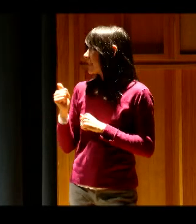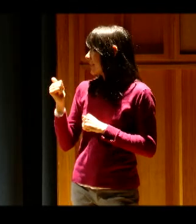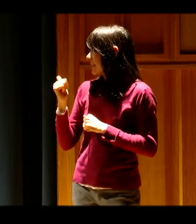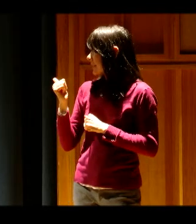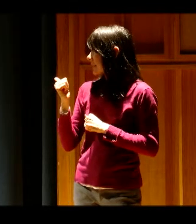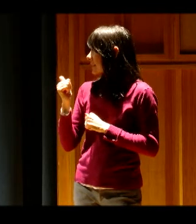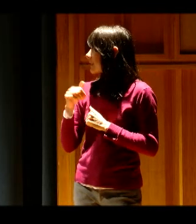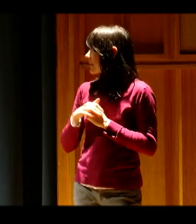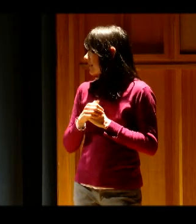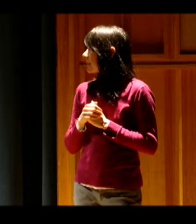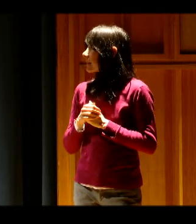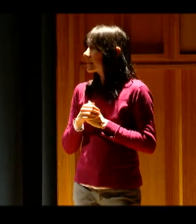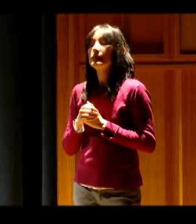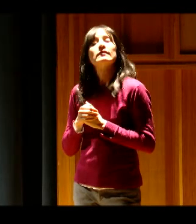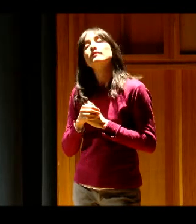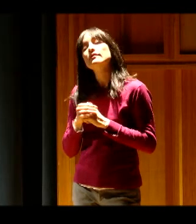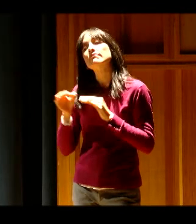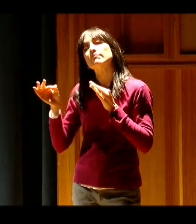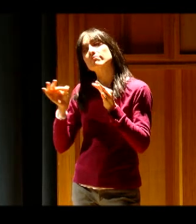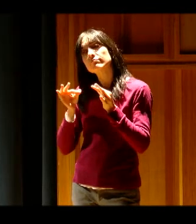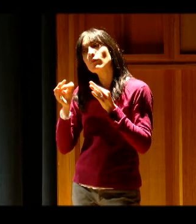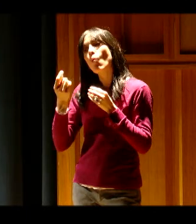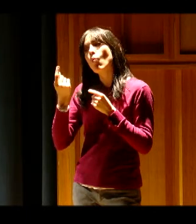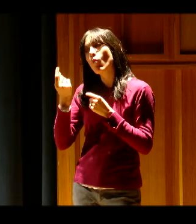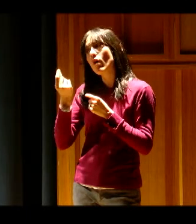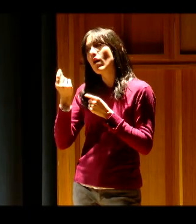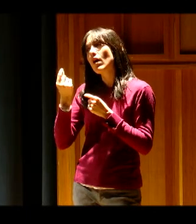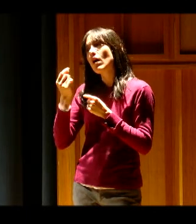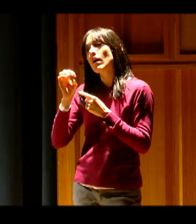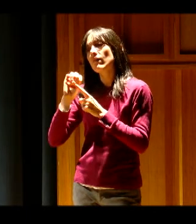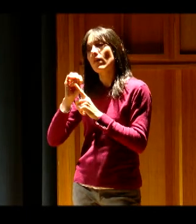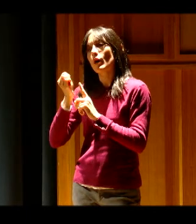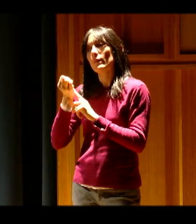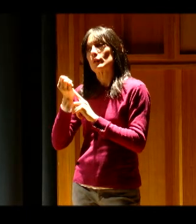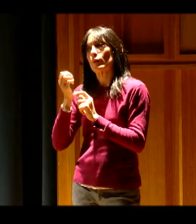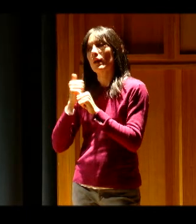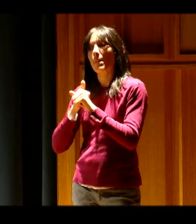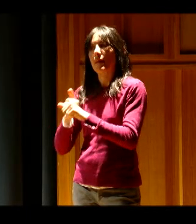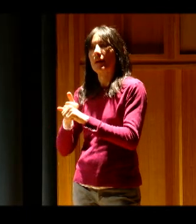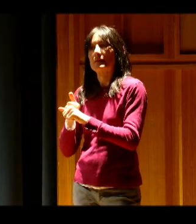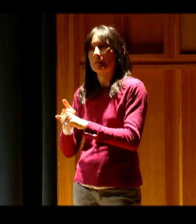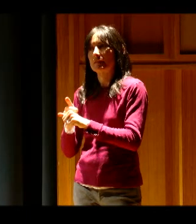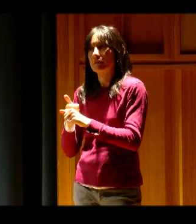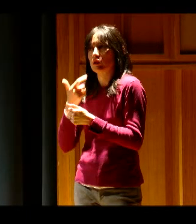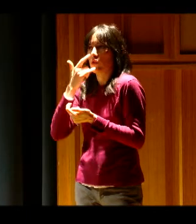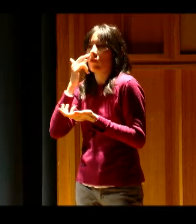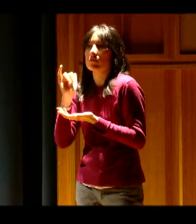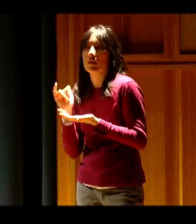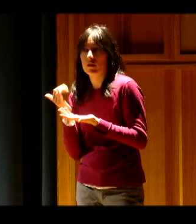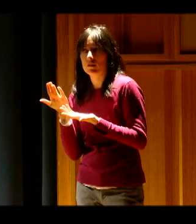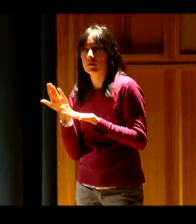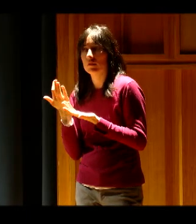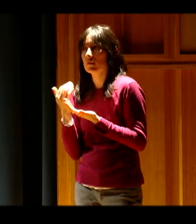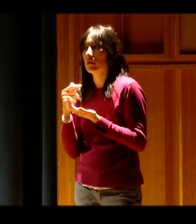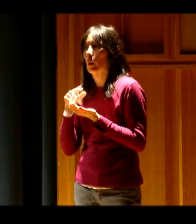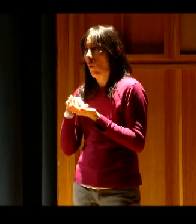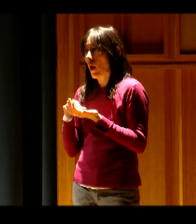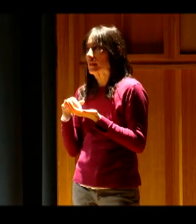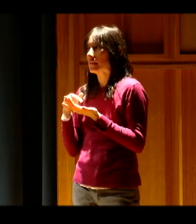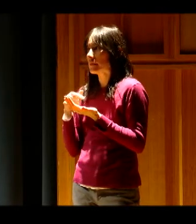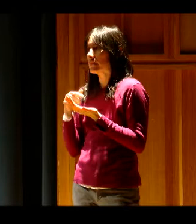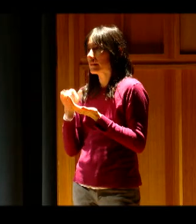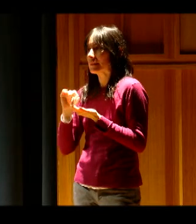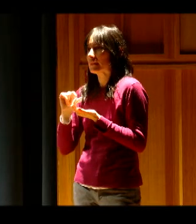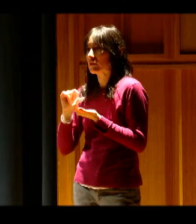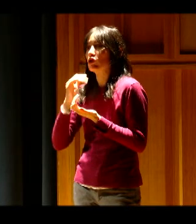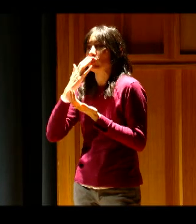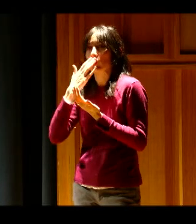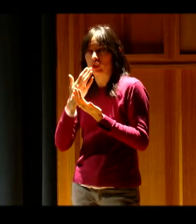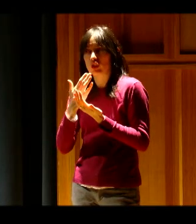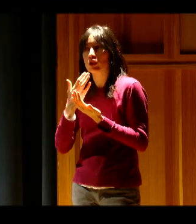environmental compliancy needs to look like. What's good, what's very good, and what's best practice.